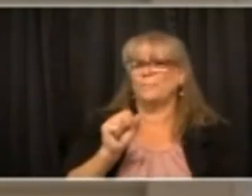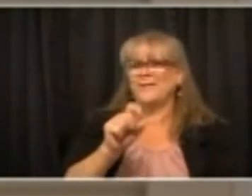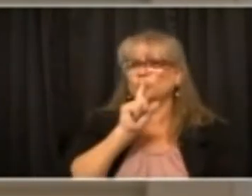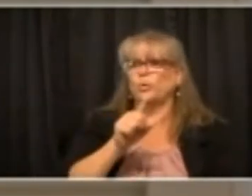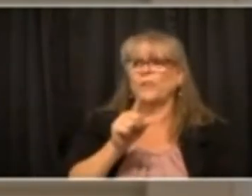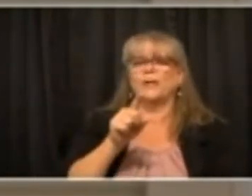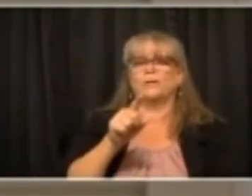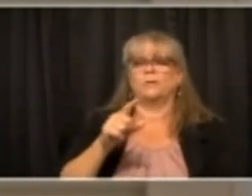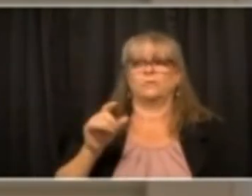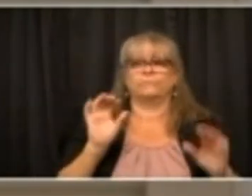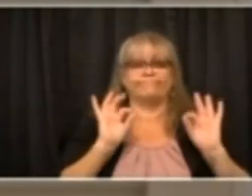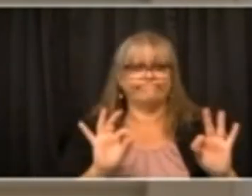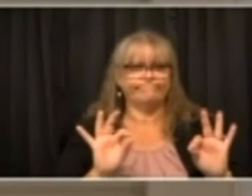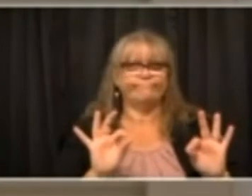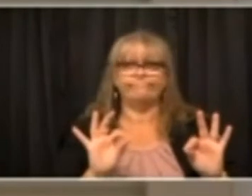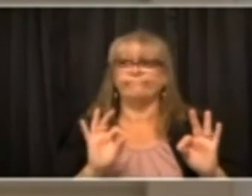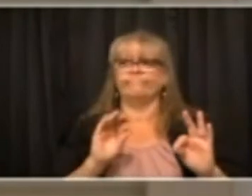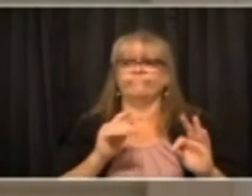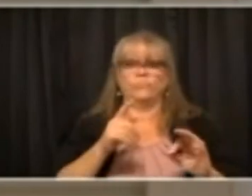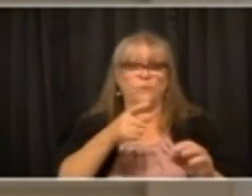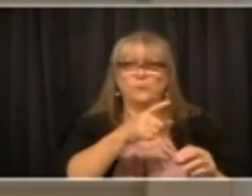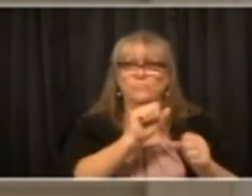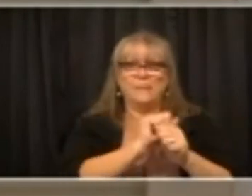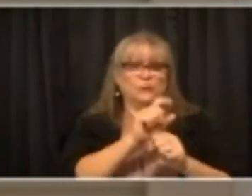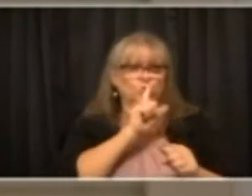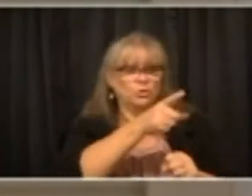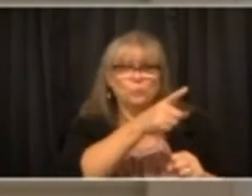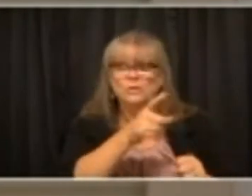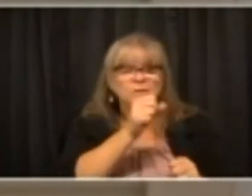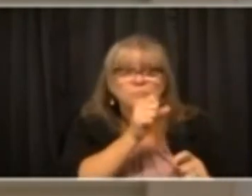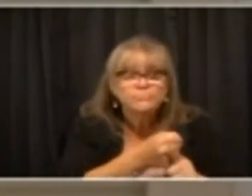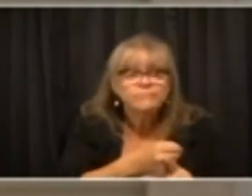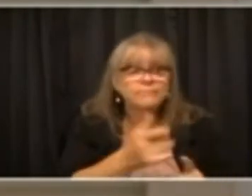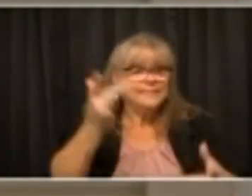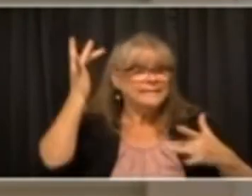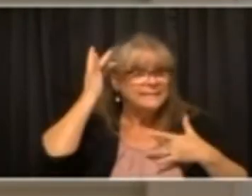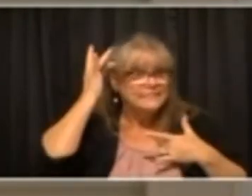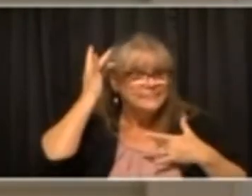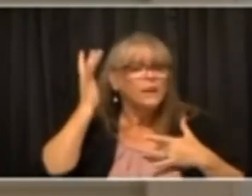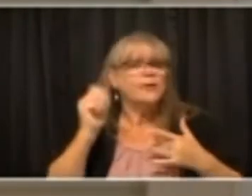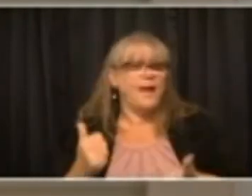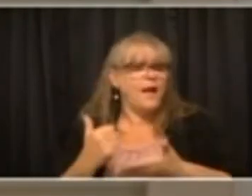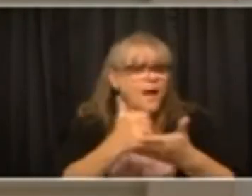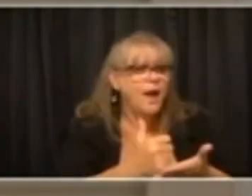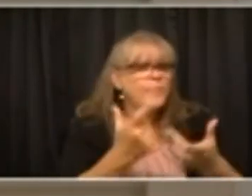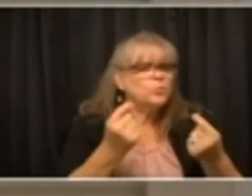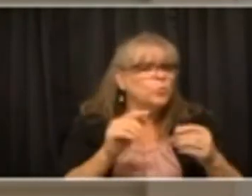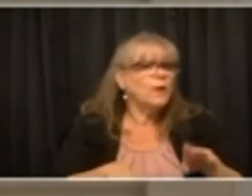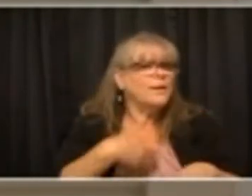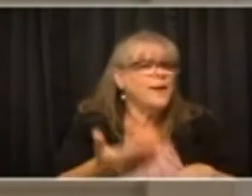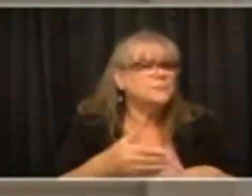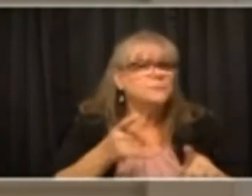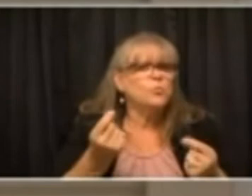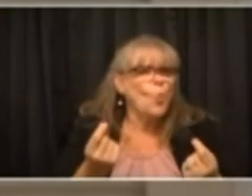experiencing symptoms our partners in the division of homeland security and the red cross and the division of insurance